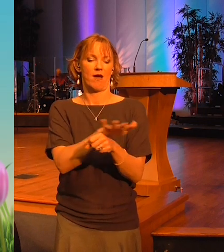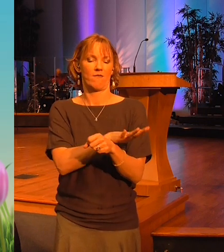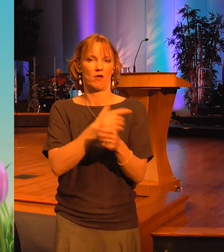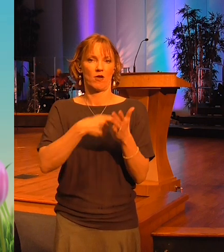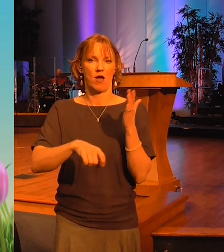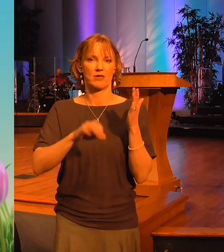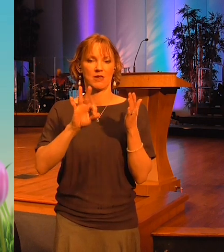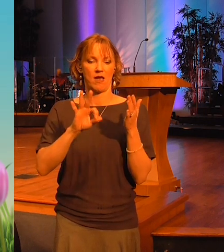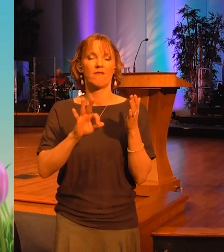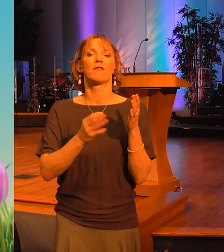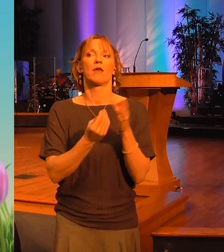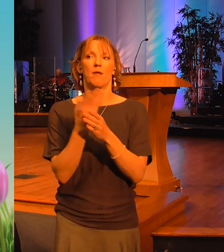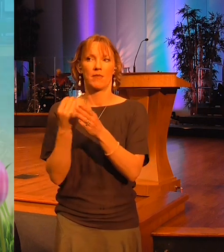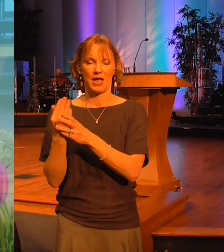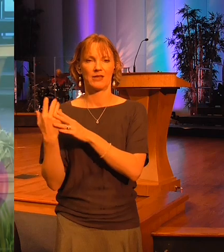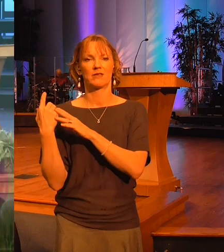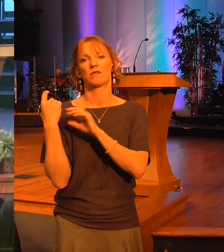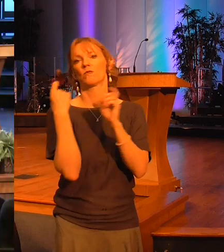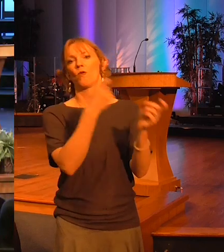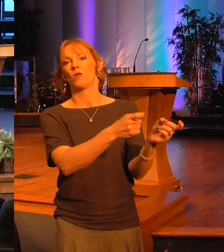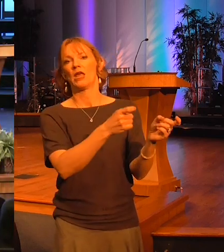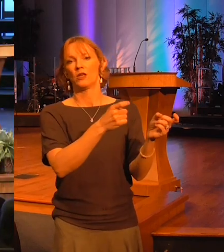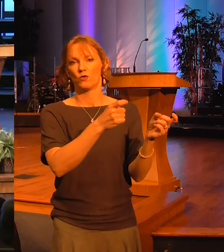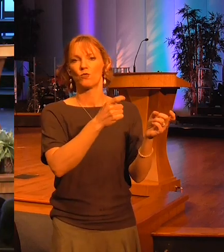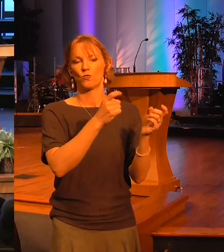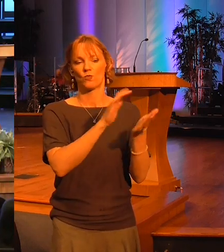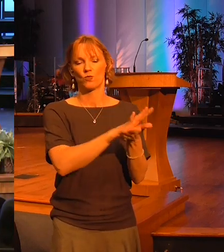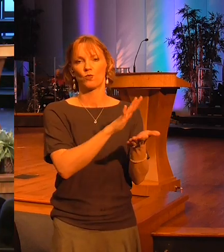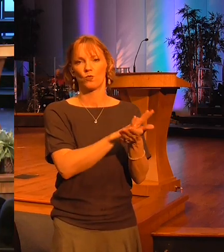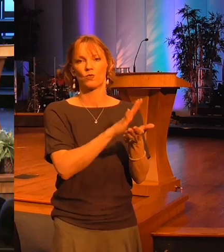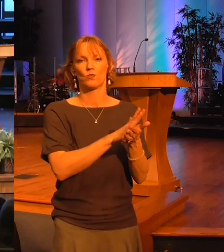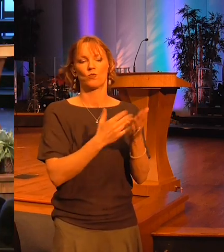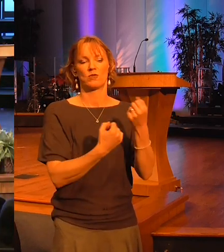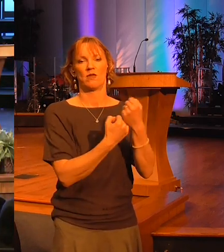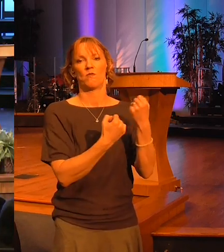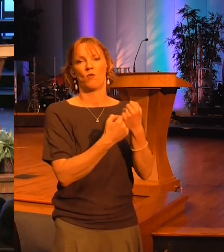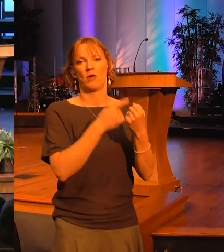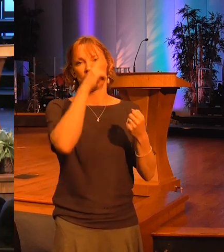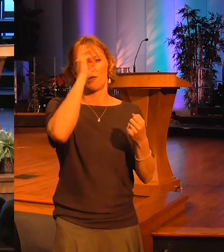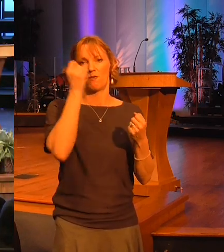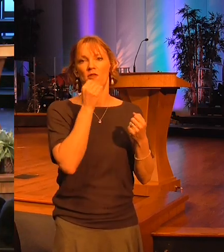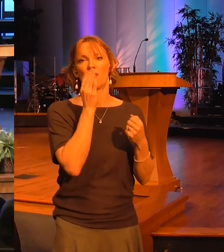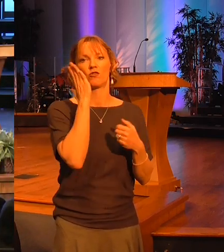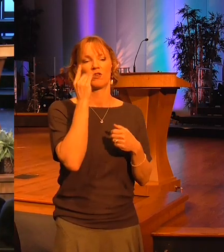title one schools to support summer lunches for them awesome it's so wonderful to hear you know